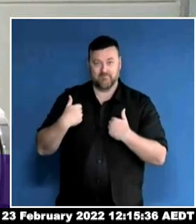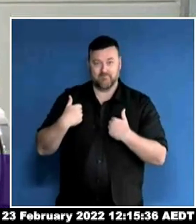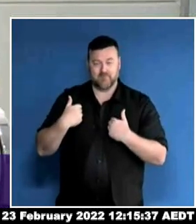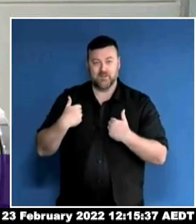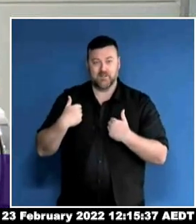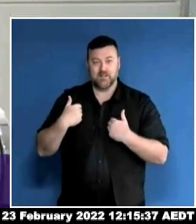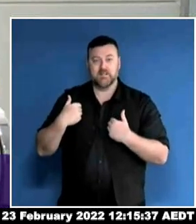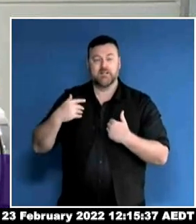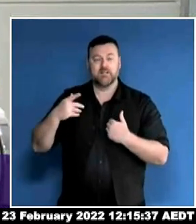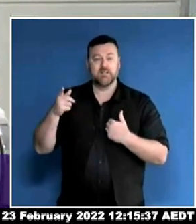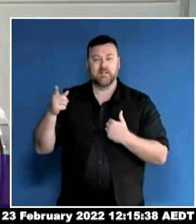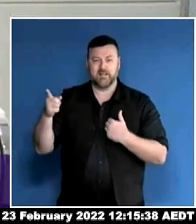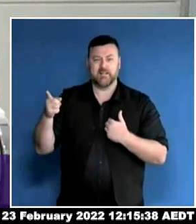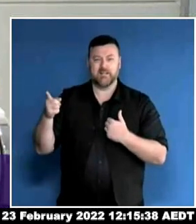a little bit more about the young person.